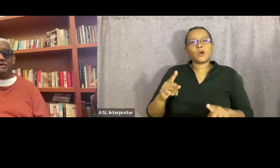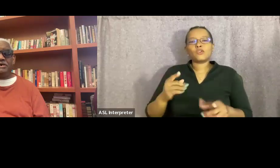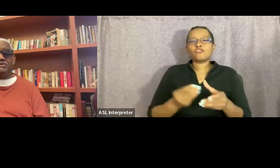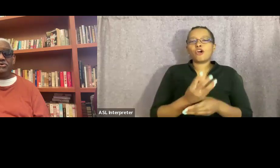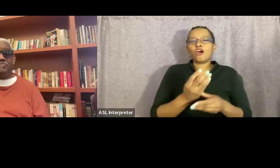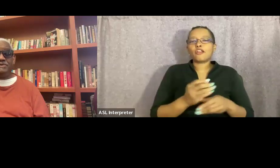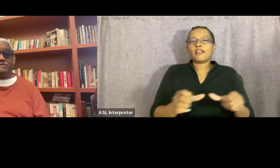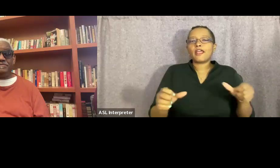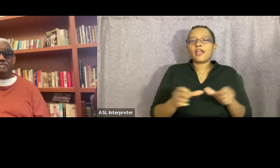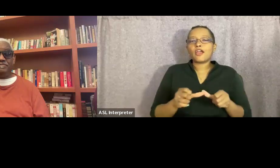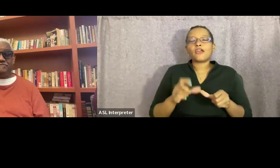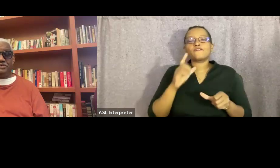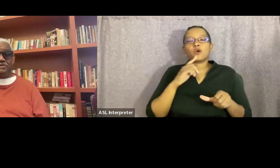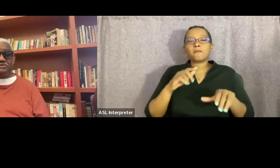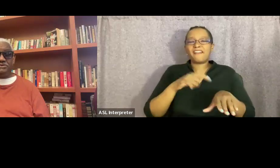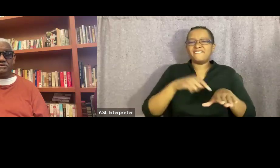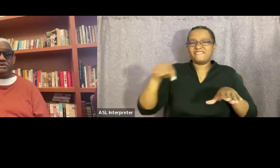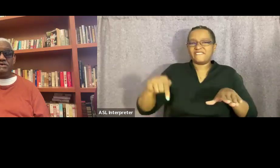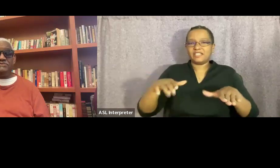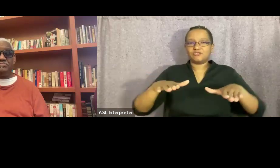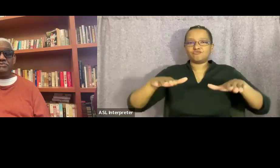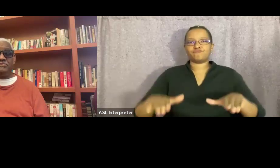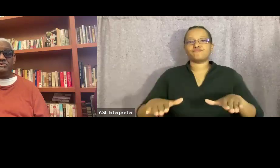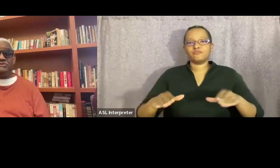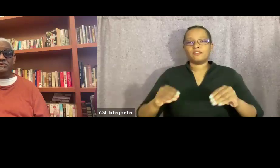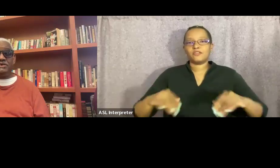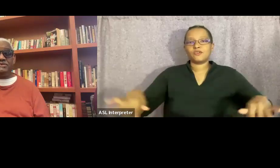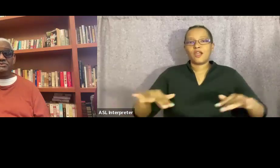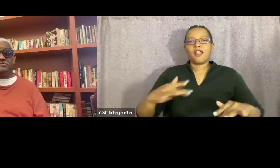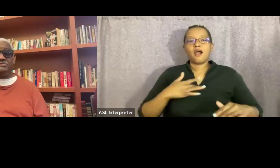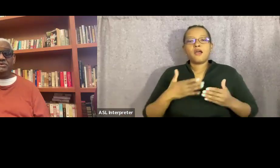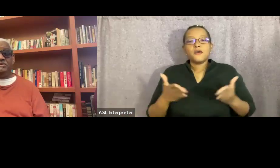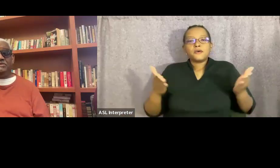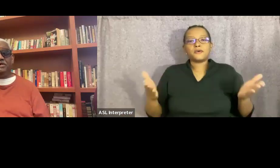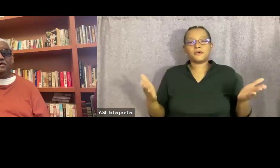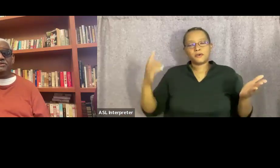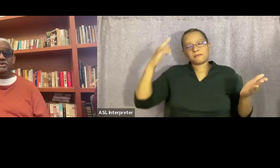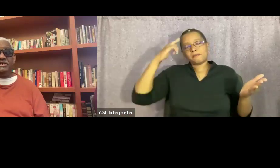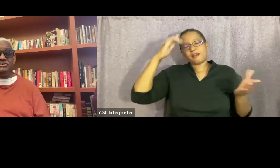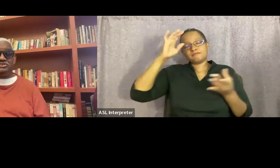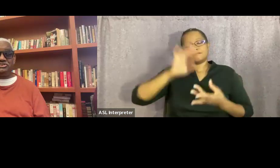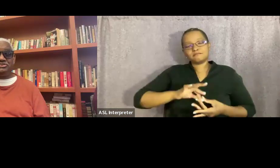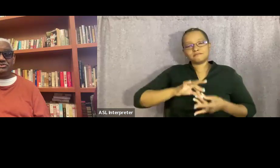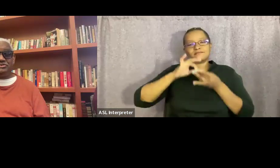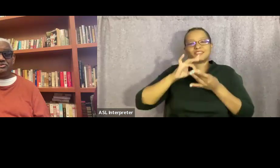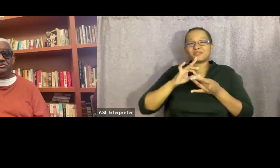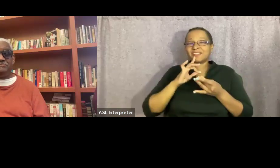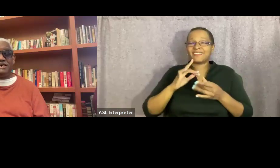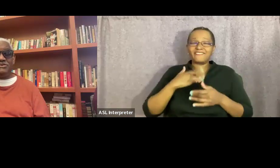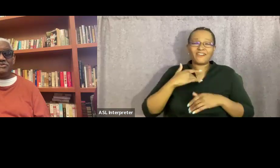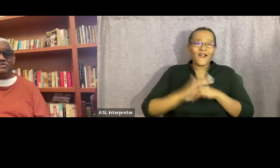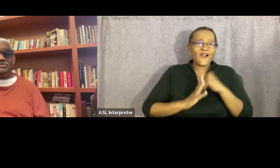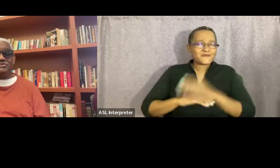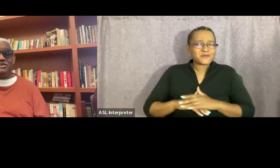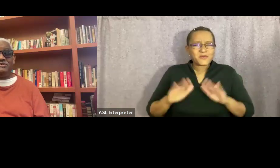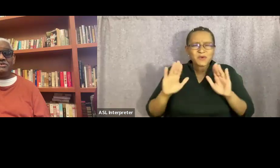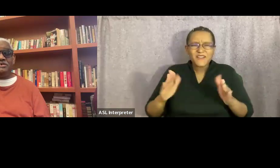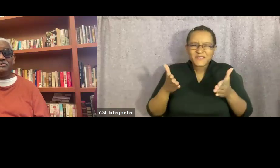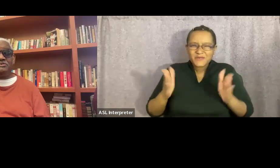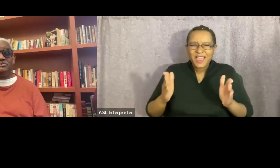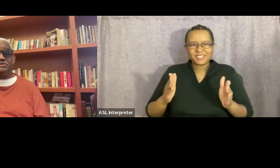my heart open. It is a comfortable, wonderful way to unleash the genius power within you and unleash